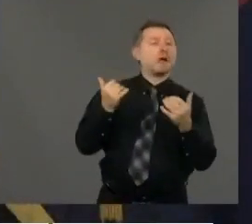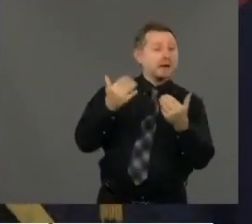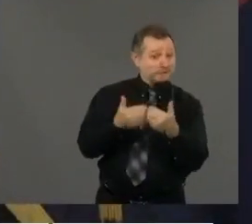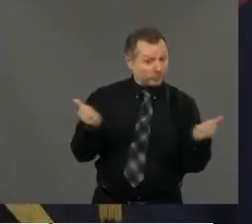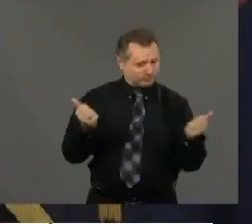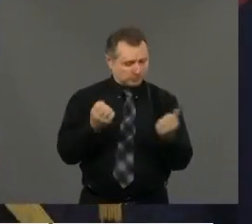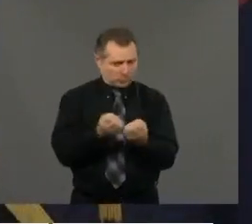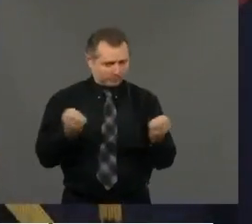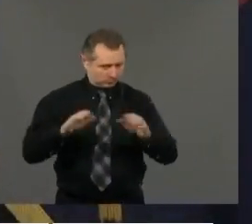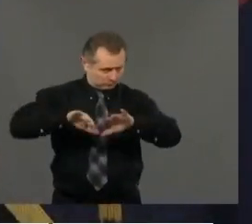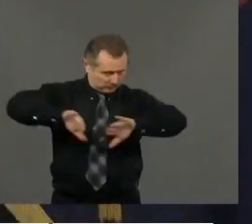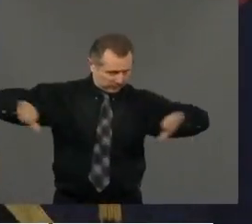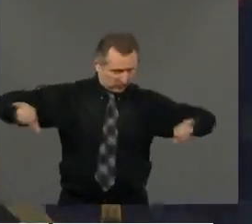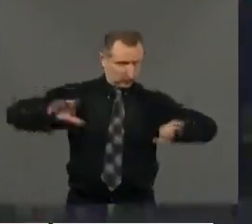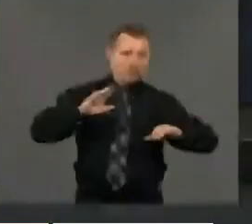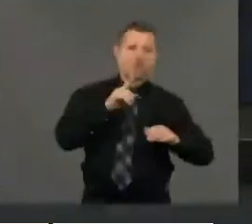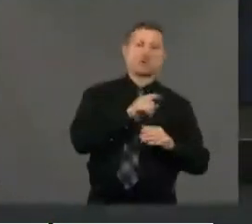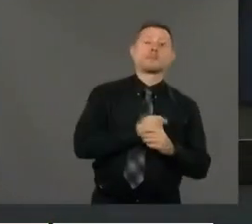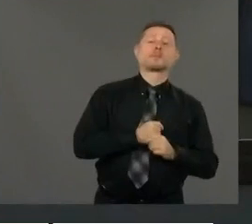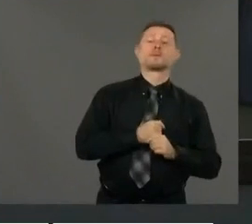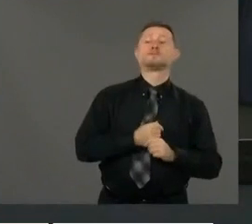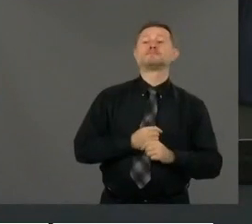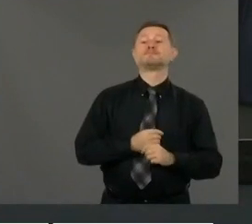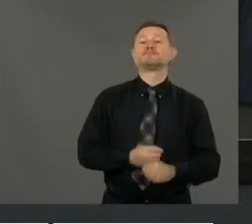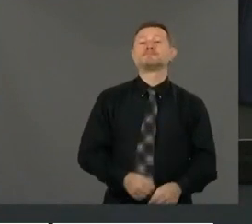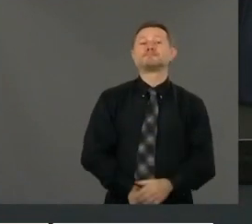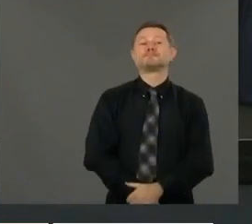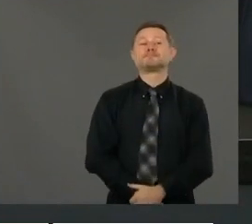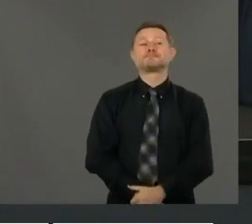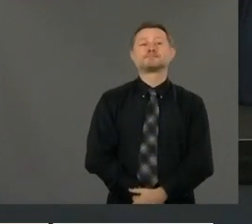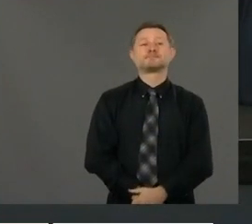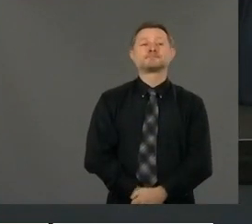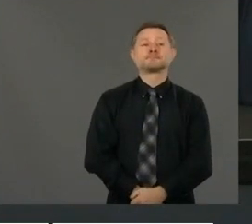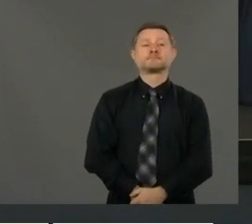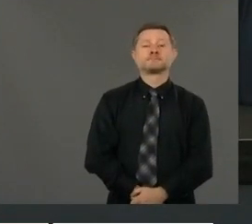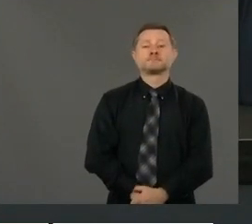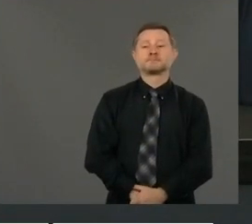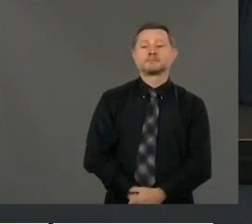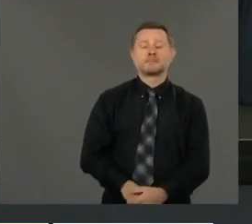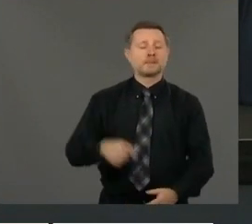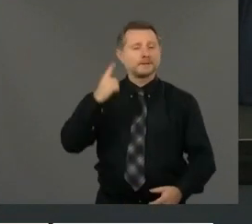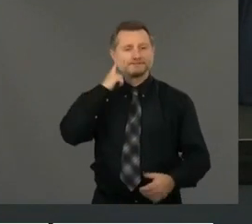I DON'T KNOW OF ANY WAIVERS EITHER, BUT WILL CHECK ON THAT. .THAT DID NOT APPLY TO